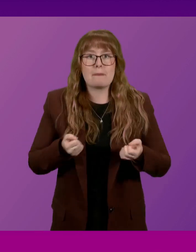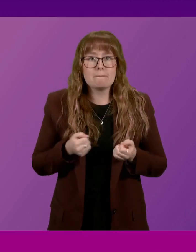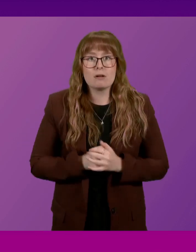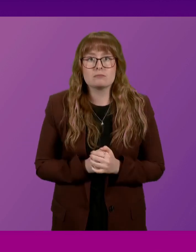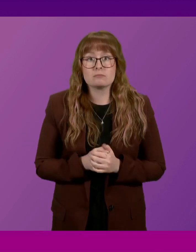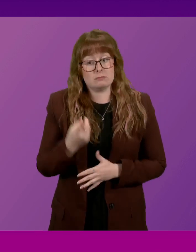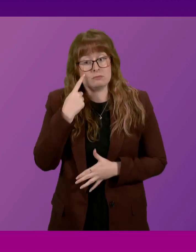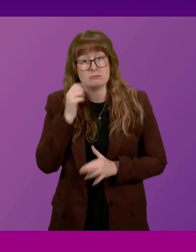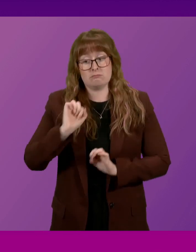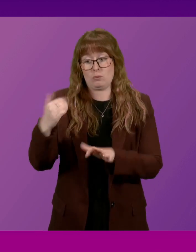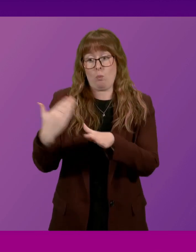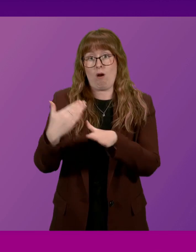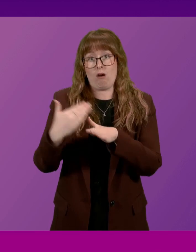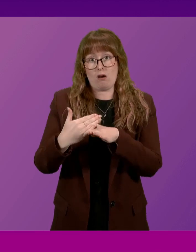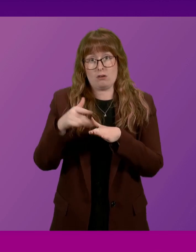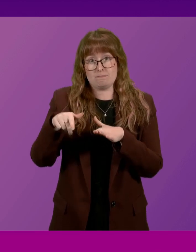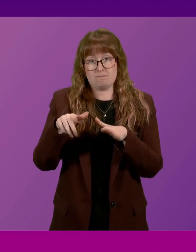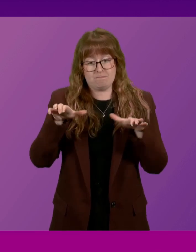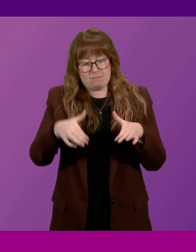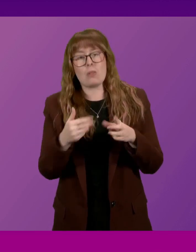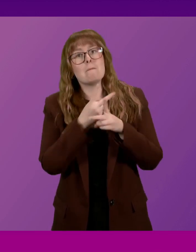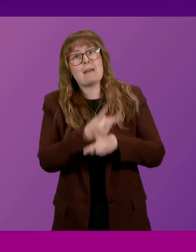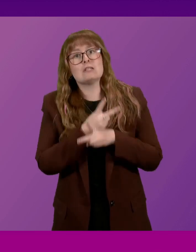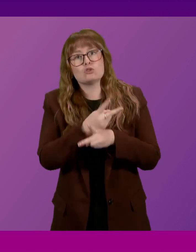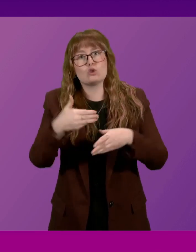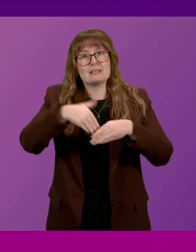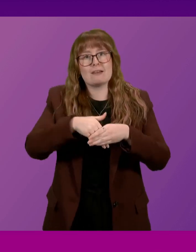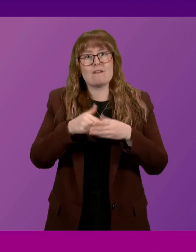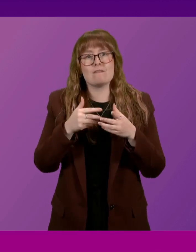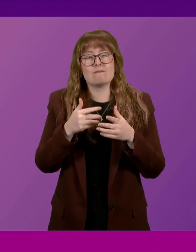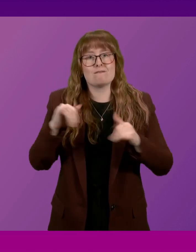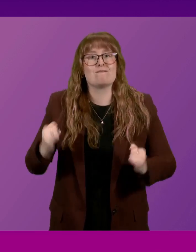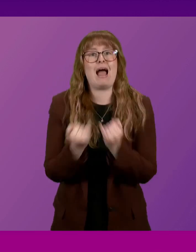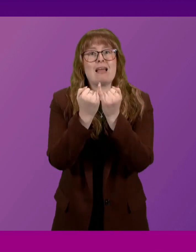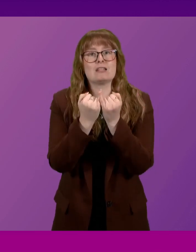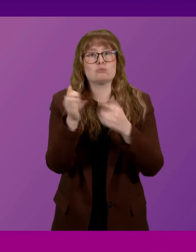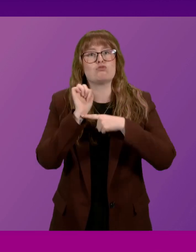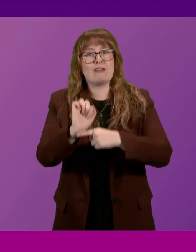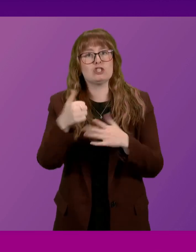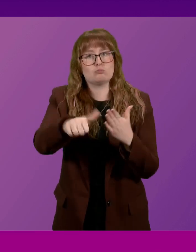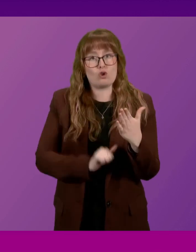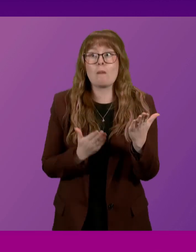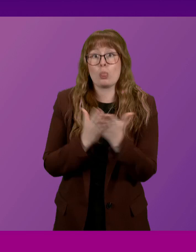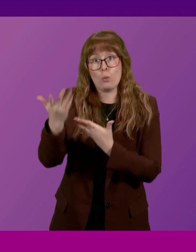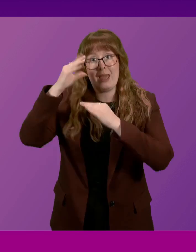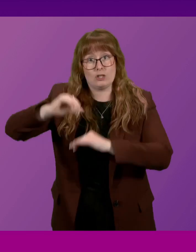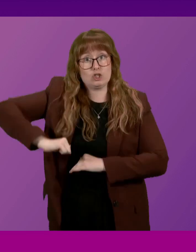The mentors in violence prevention programme, which is directed through Education Scotland,